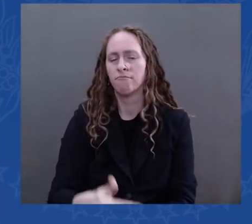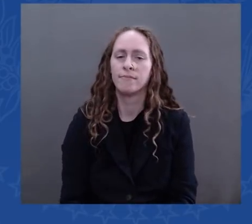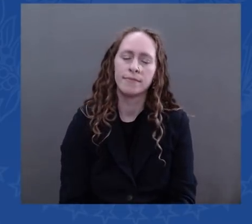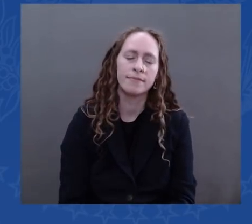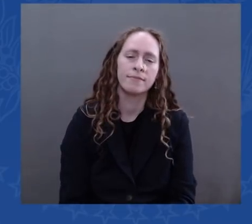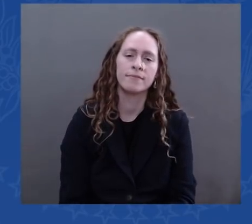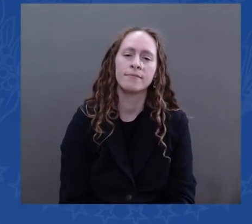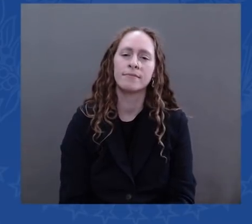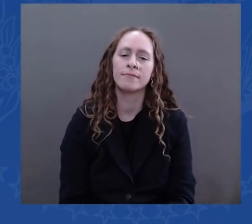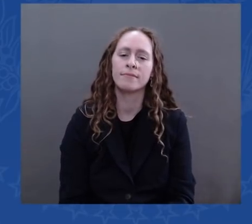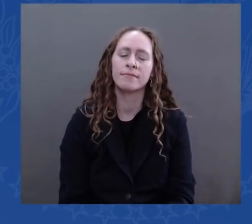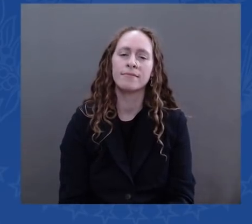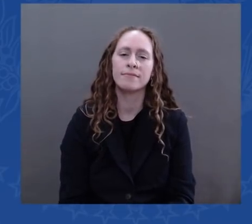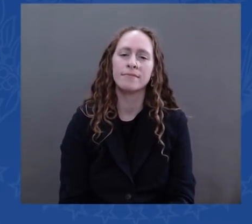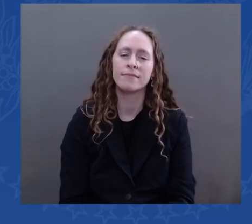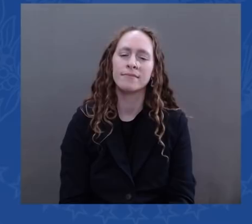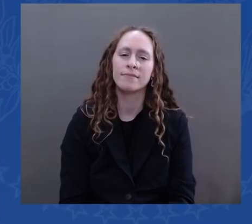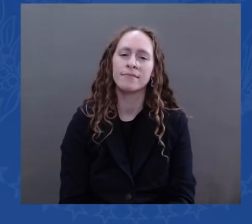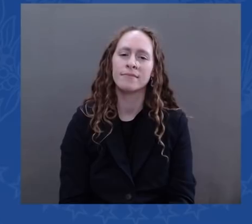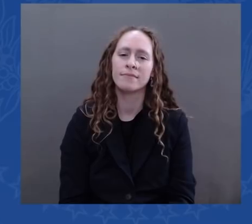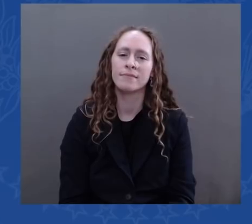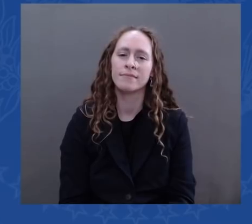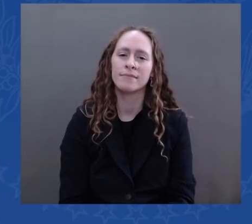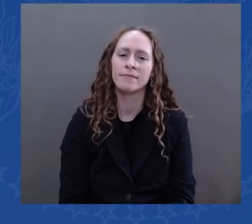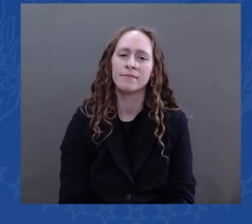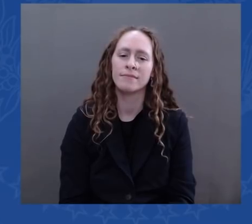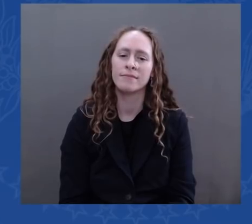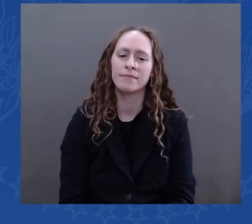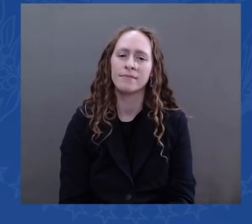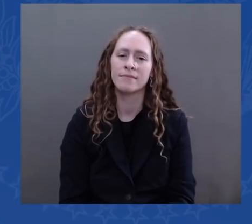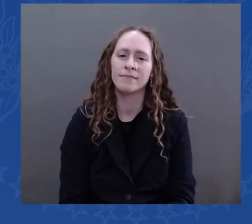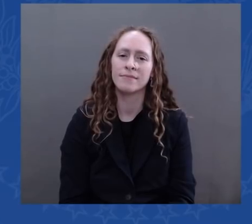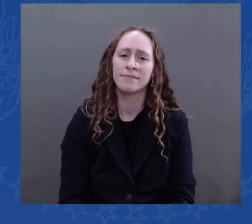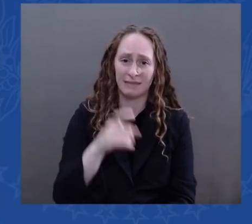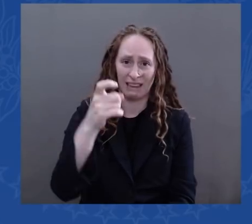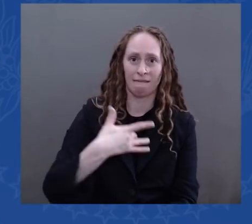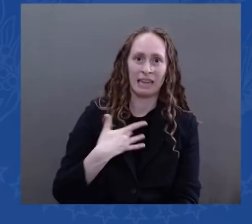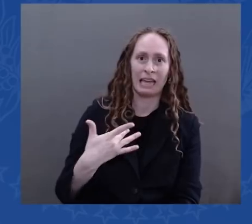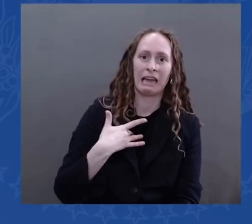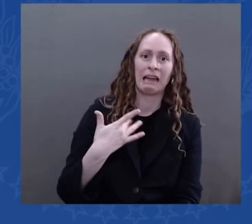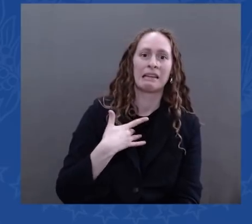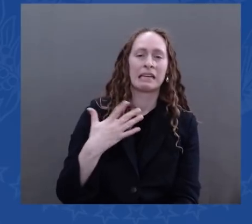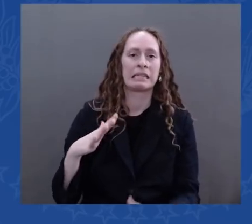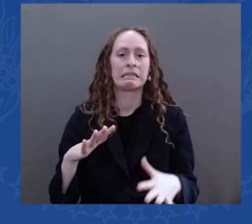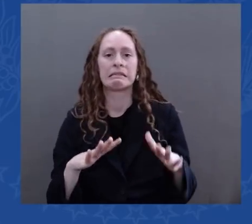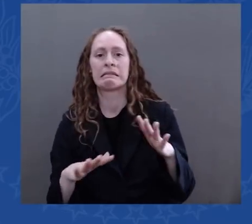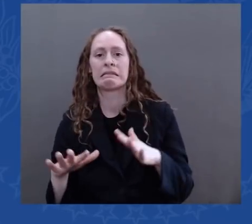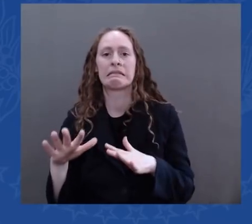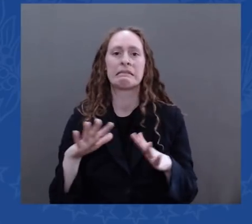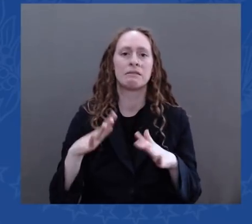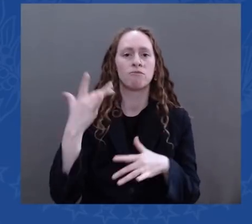from Republicans saying that Democrats are soft on crime; that -- you know, that you guys are careening to the left? The President: Isn't it kind of fascinating?